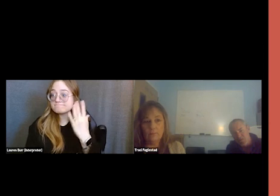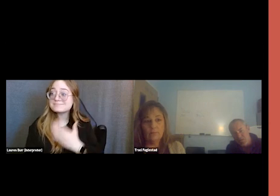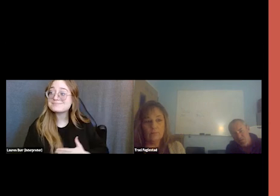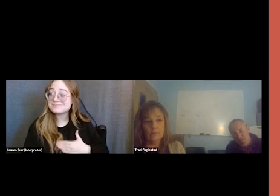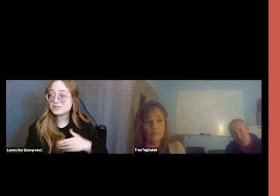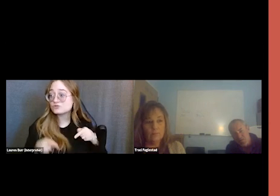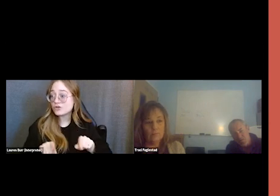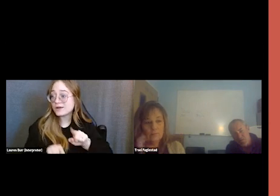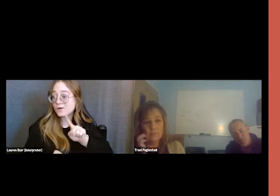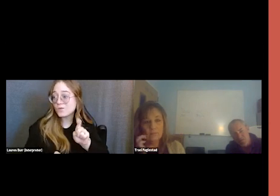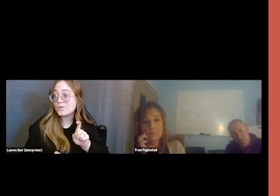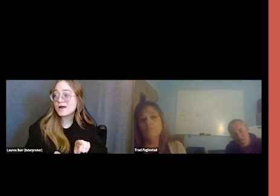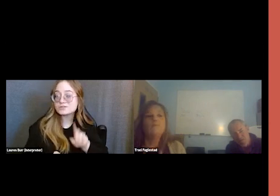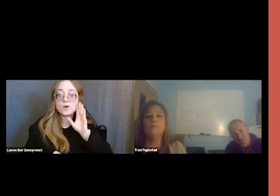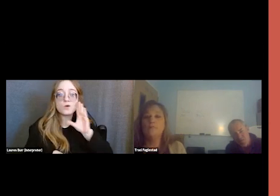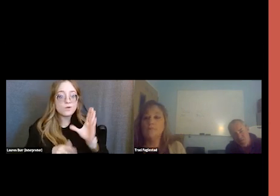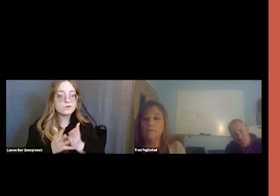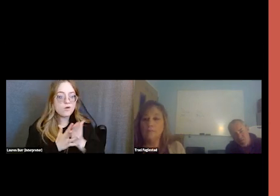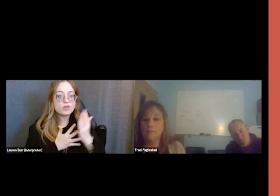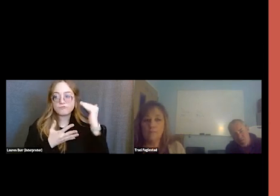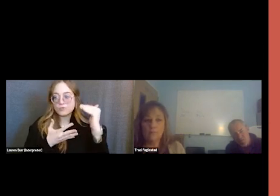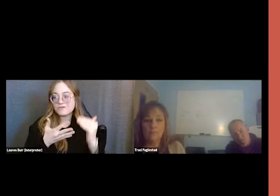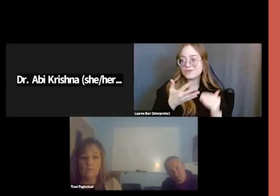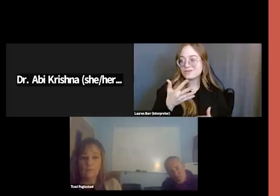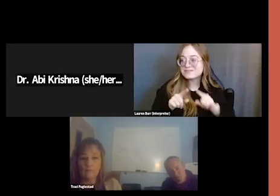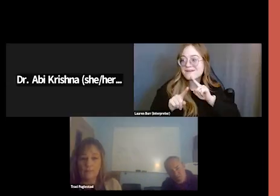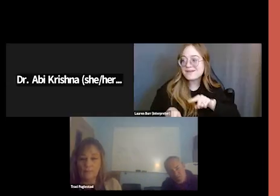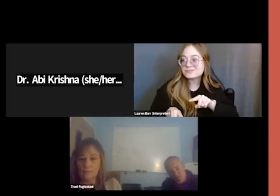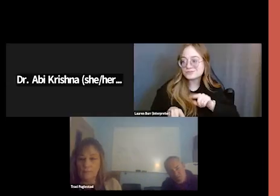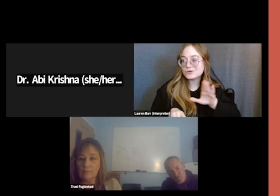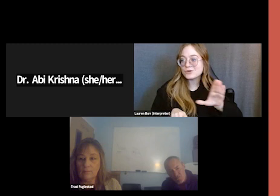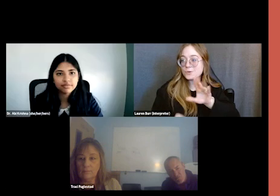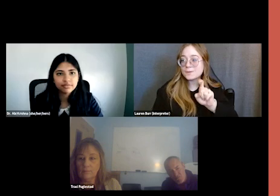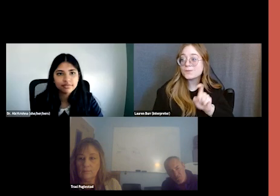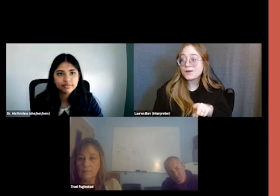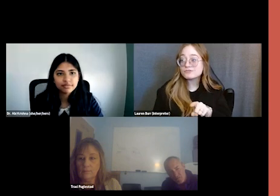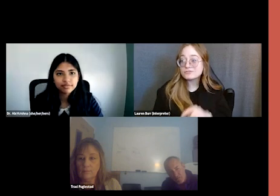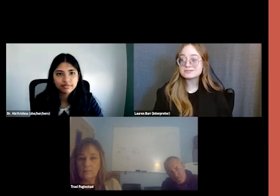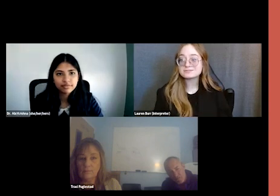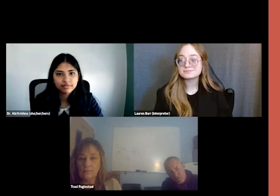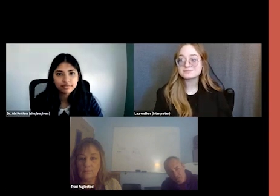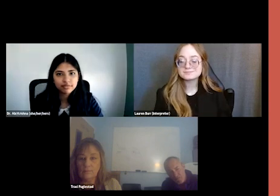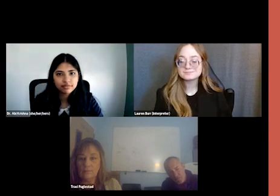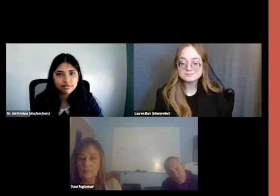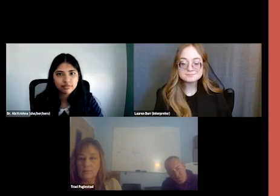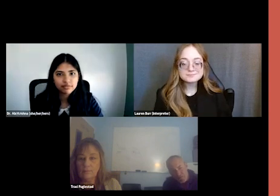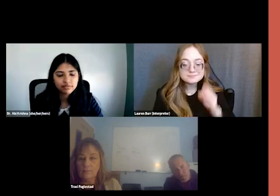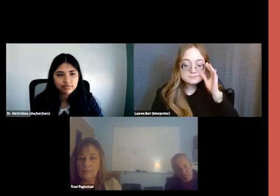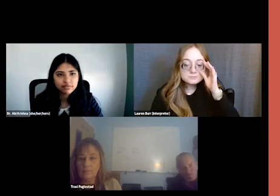we'll just go through and answer some of the questions that have come in already from our participants.